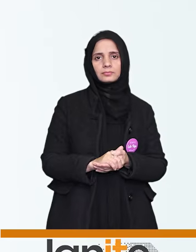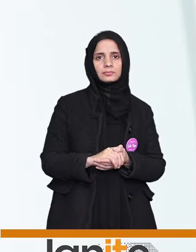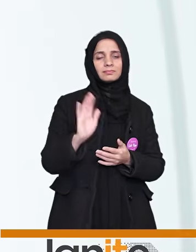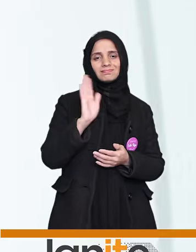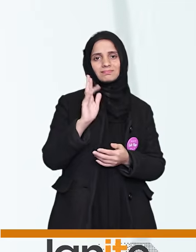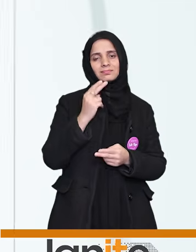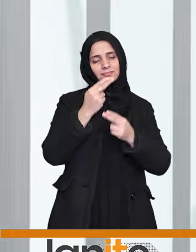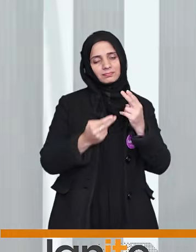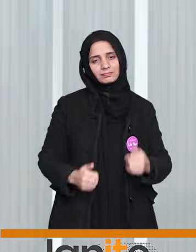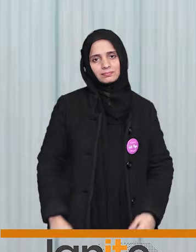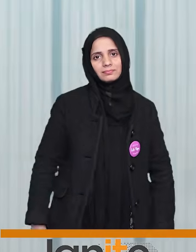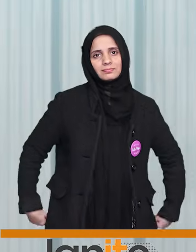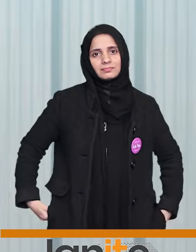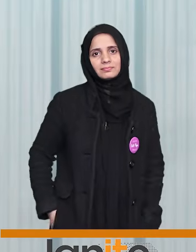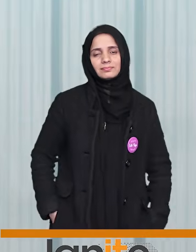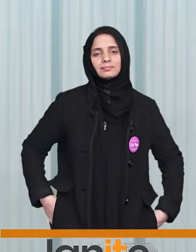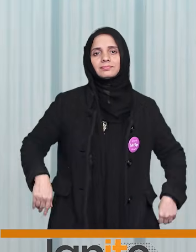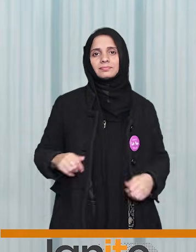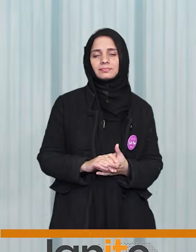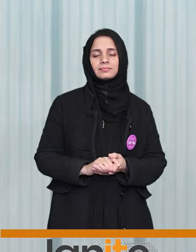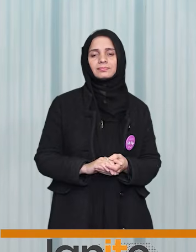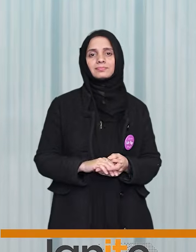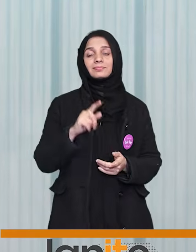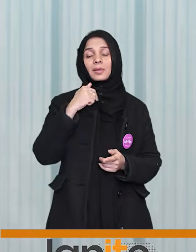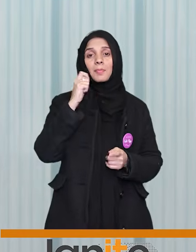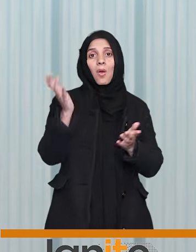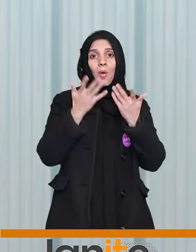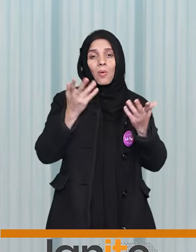I would really want to see a lot of people using freelancer.com